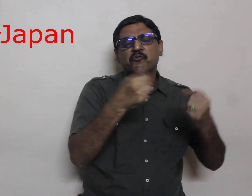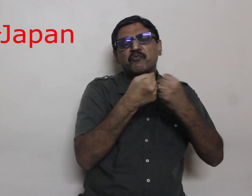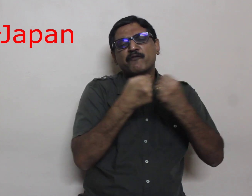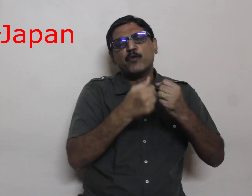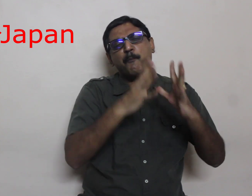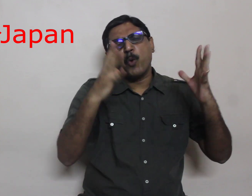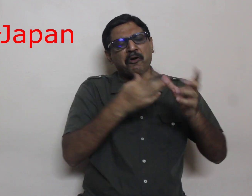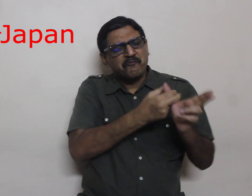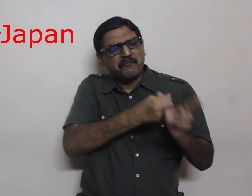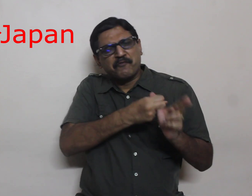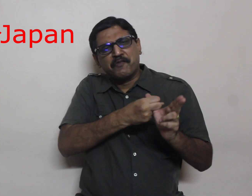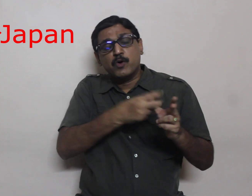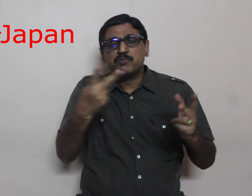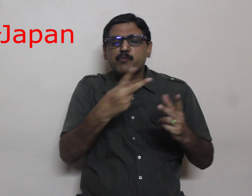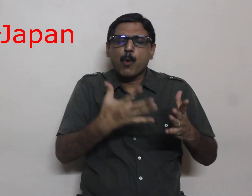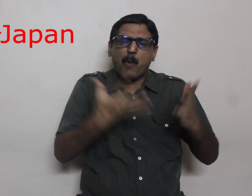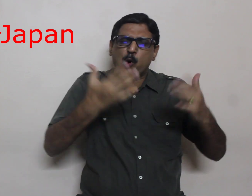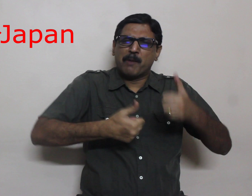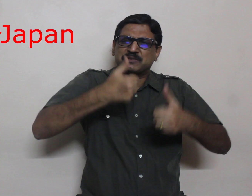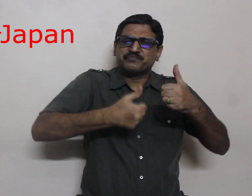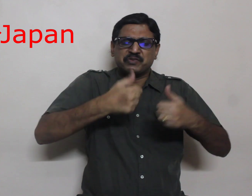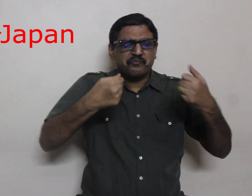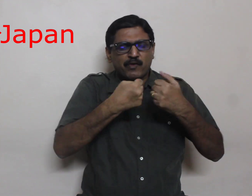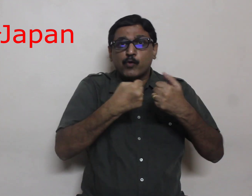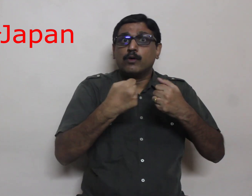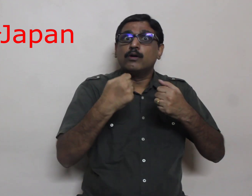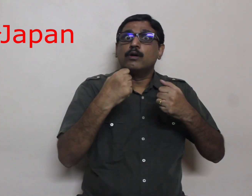The USA and Japan fought very furiously,